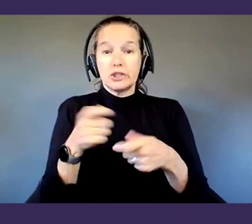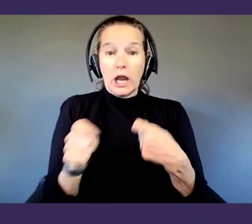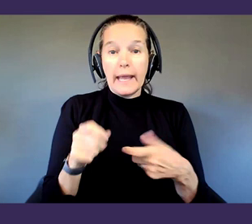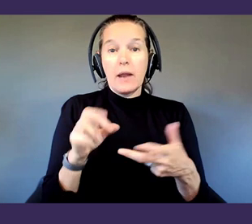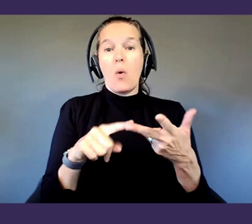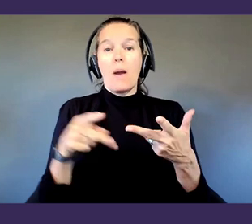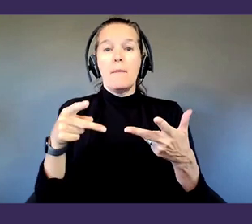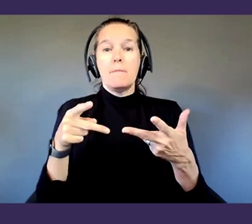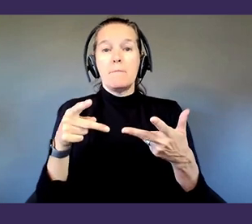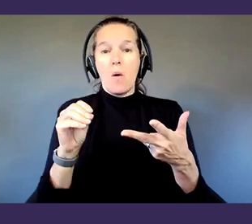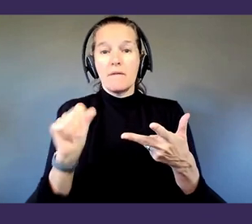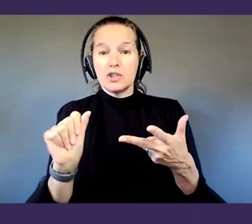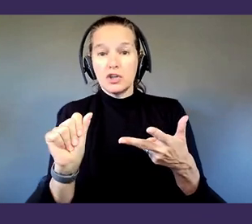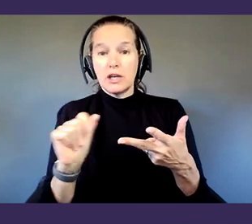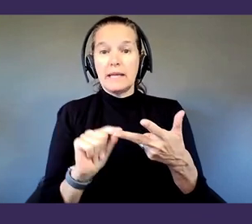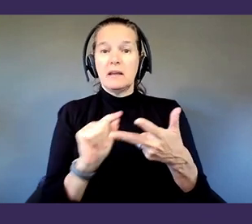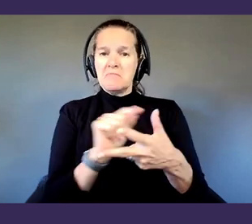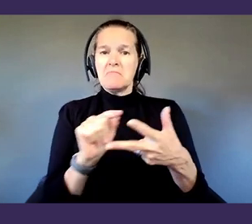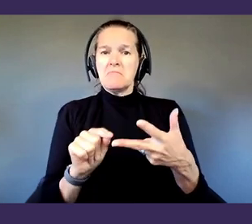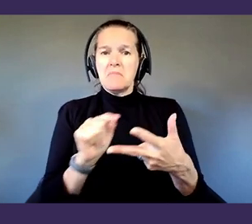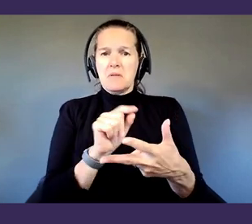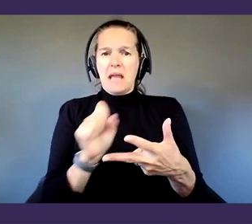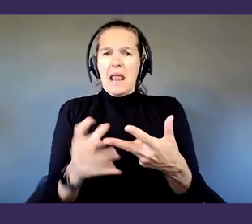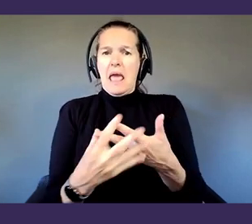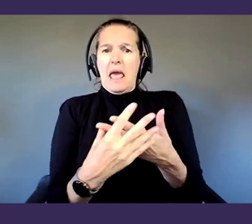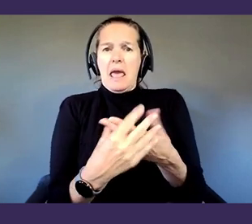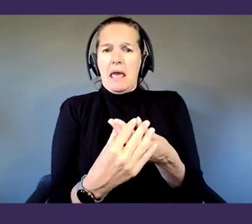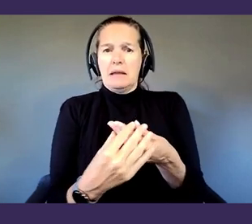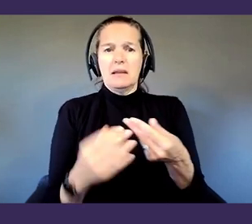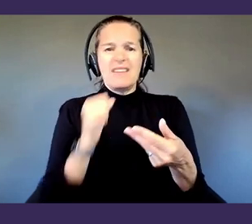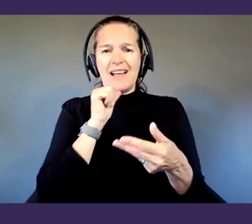It doesn't just have to be the SDM agreement alone that you use, right?